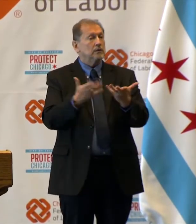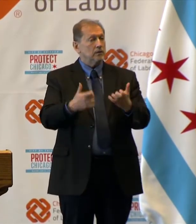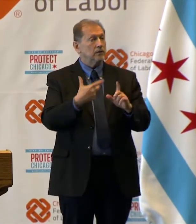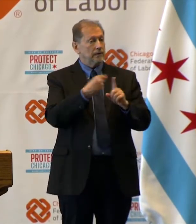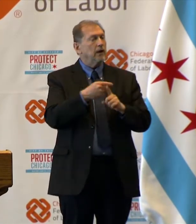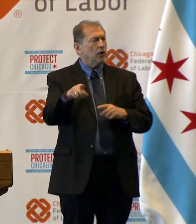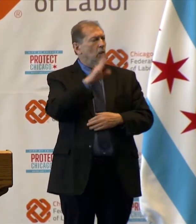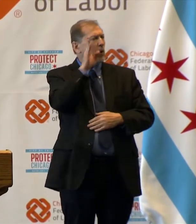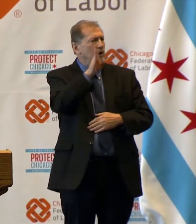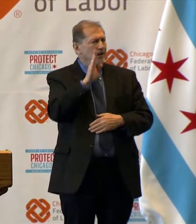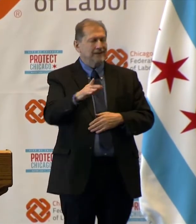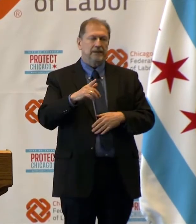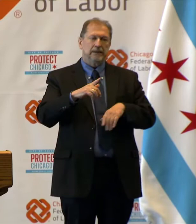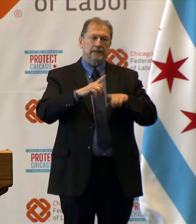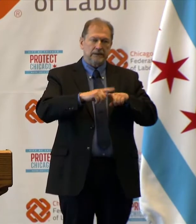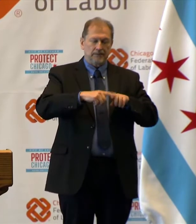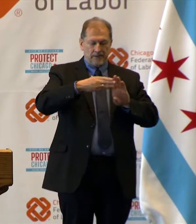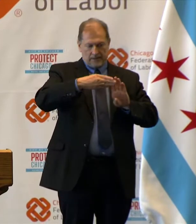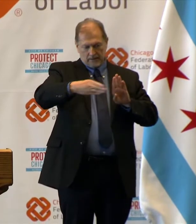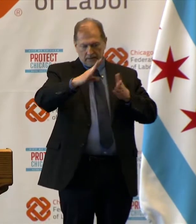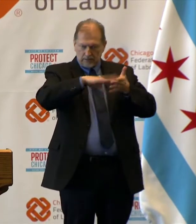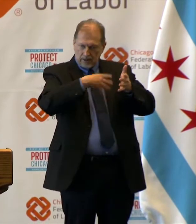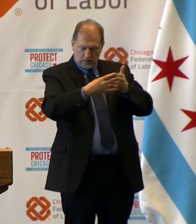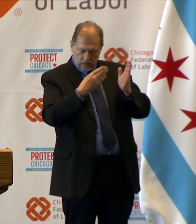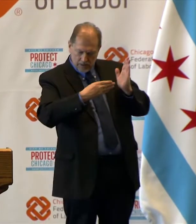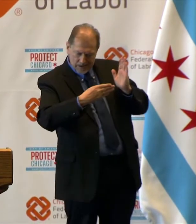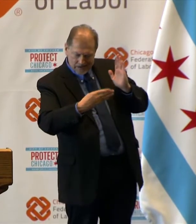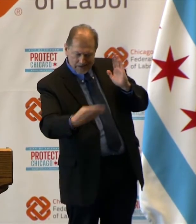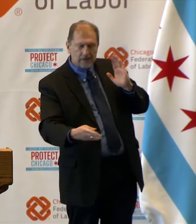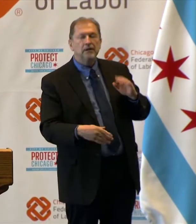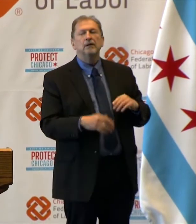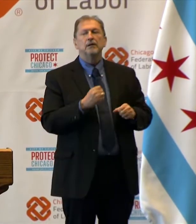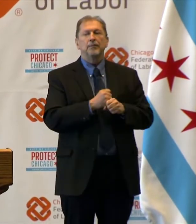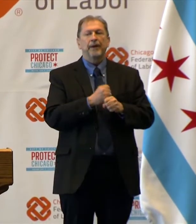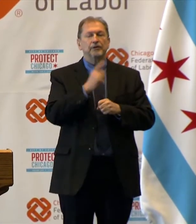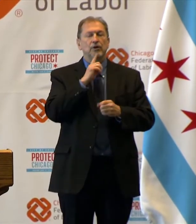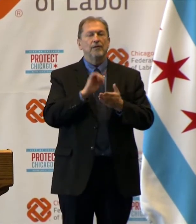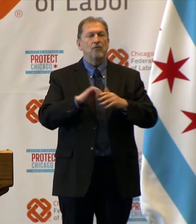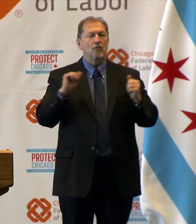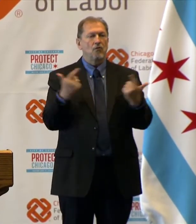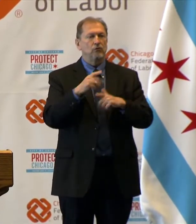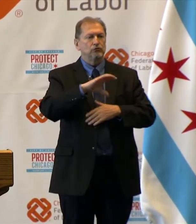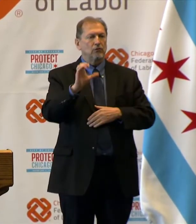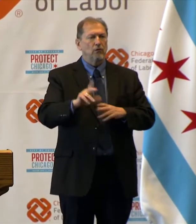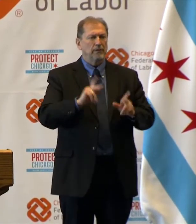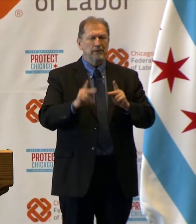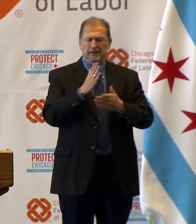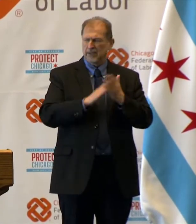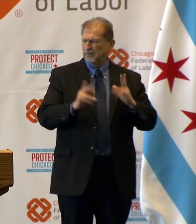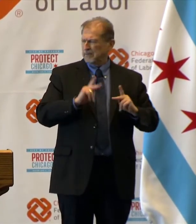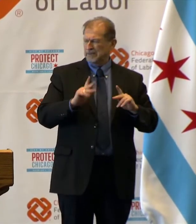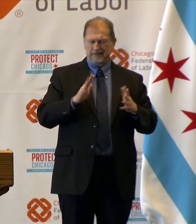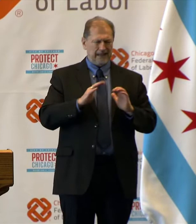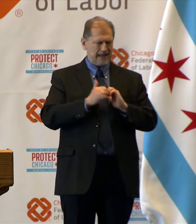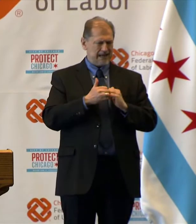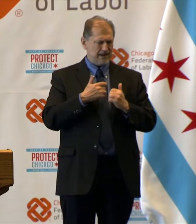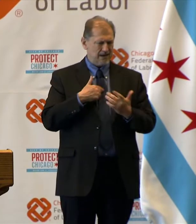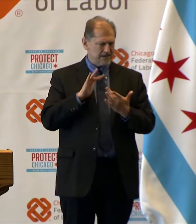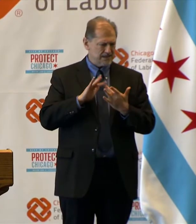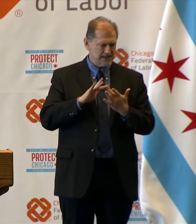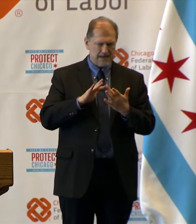WILL GET ONE.